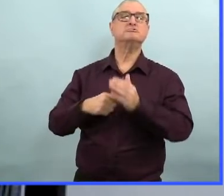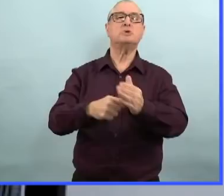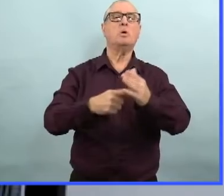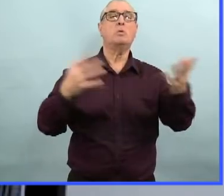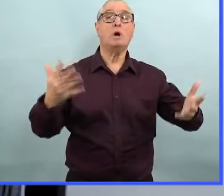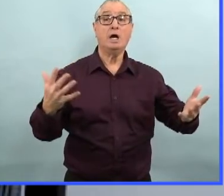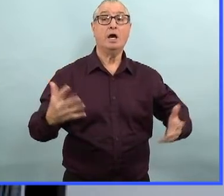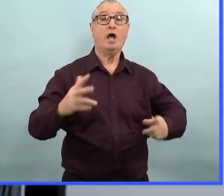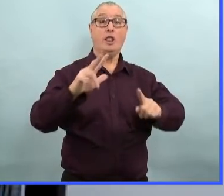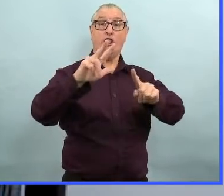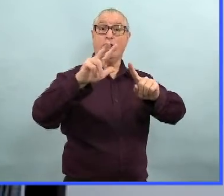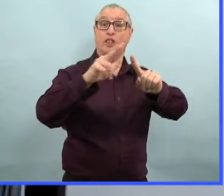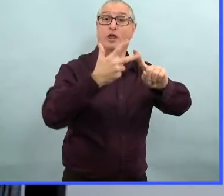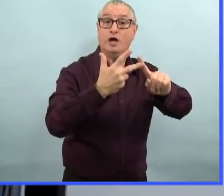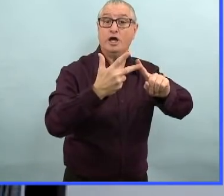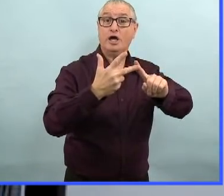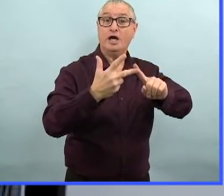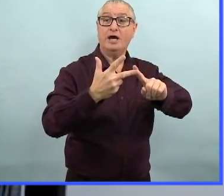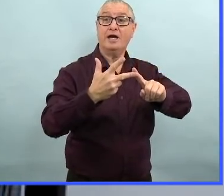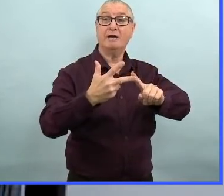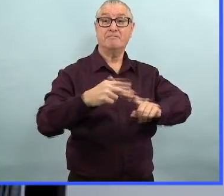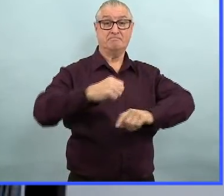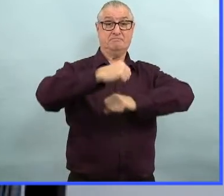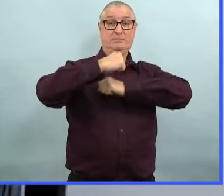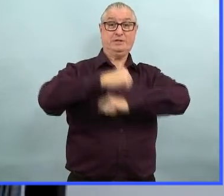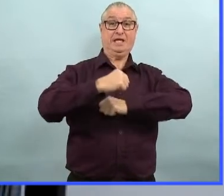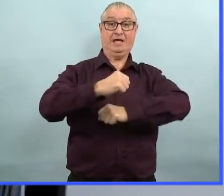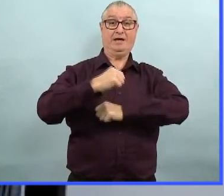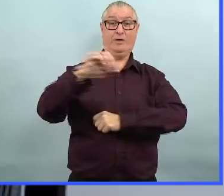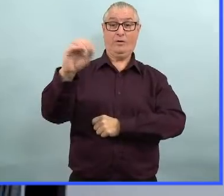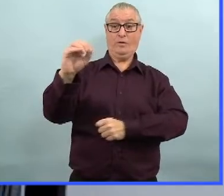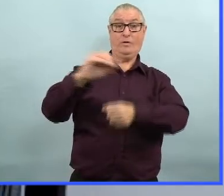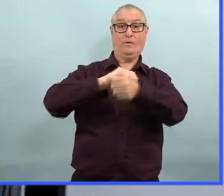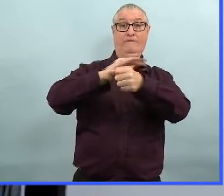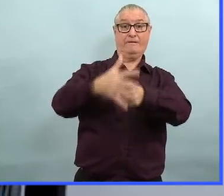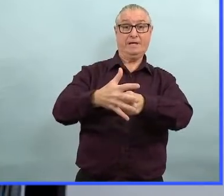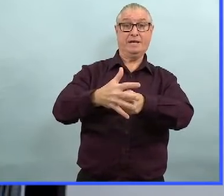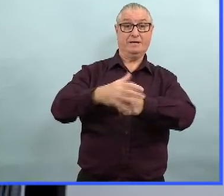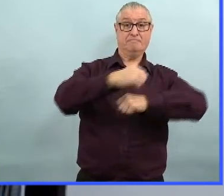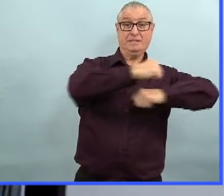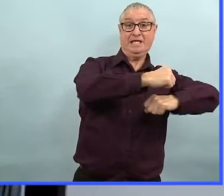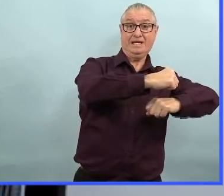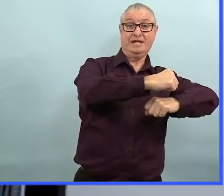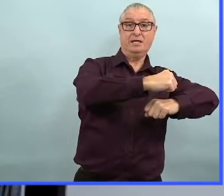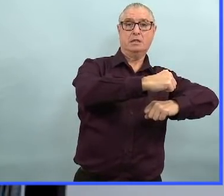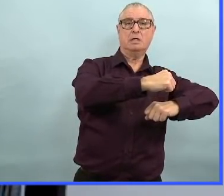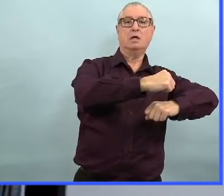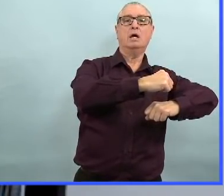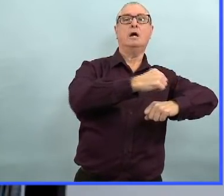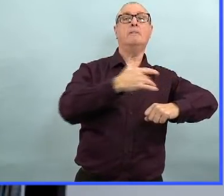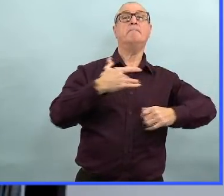up to 70 percent but we still need much more data to truly understand the risks of this new variant